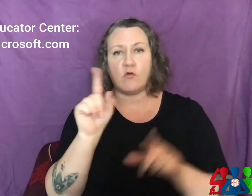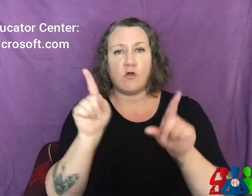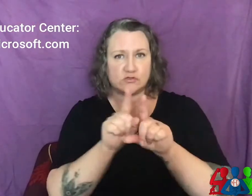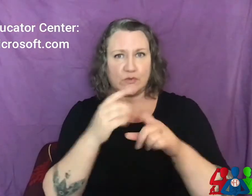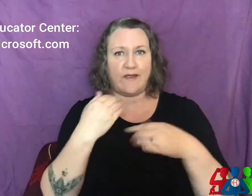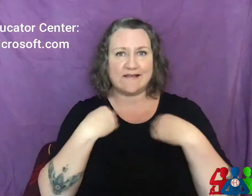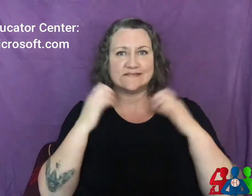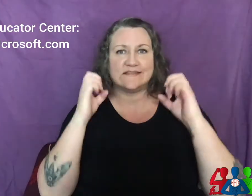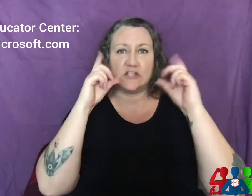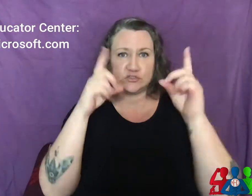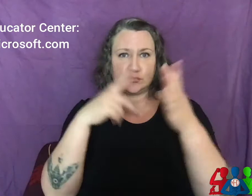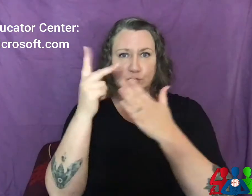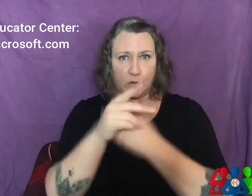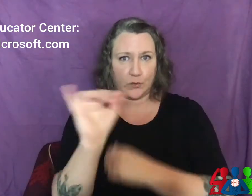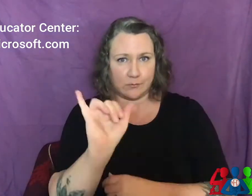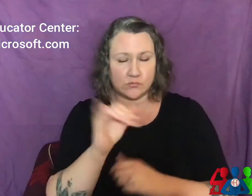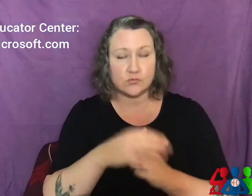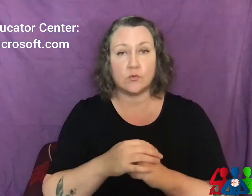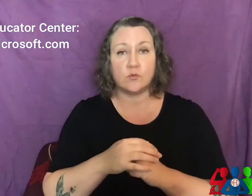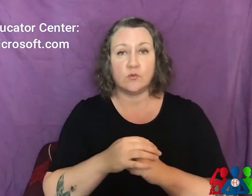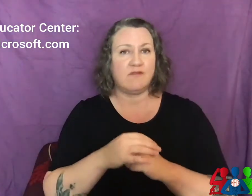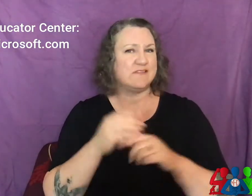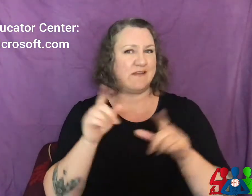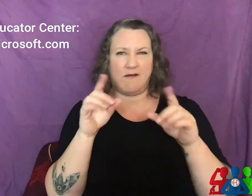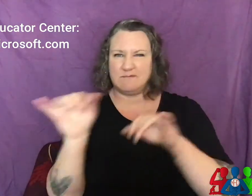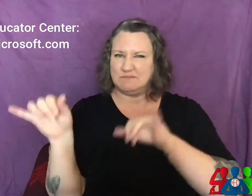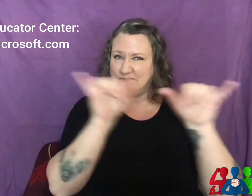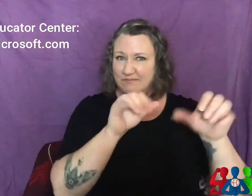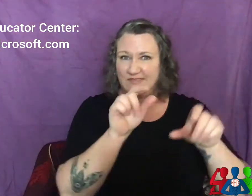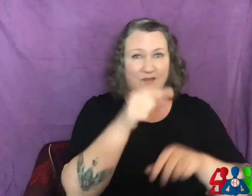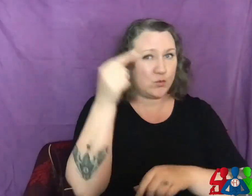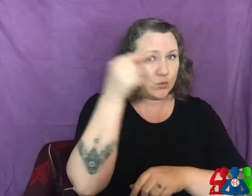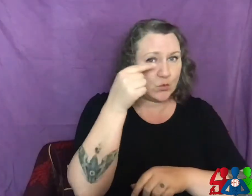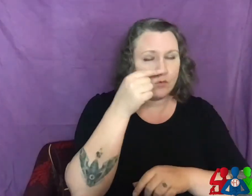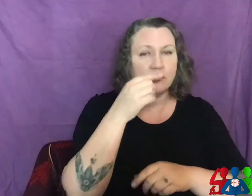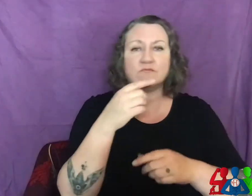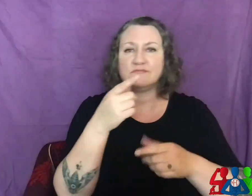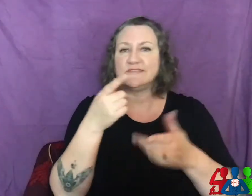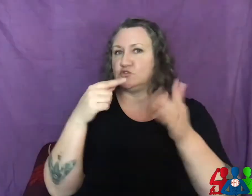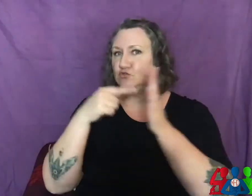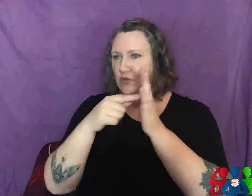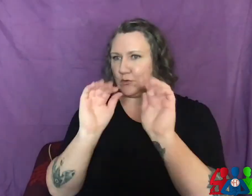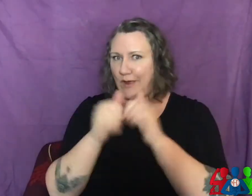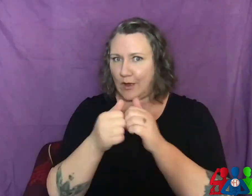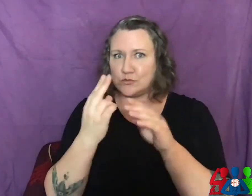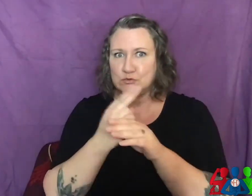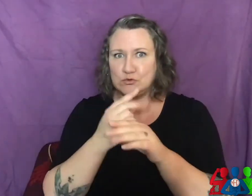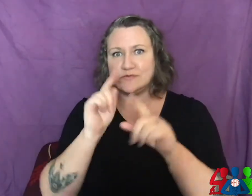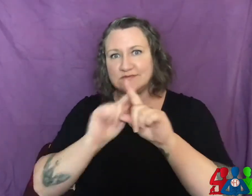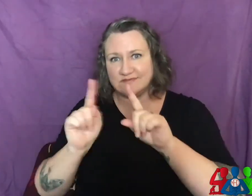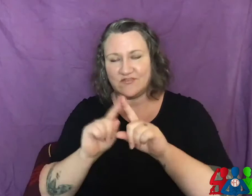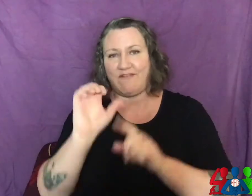trainings. Microsoft has a similar program for their educational resources. Similar